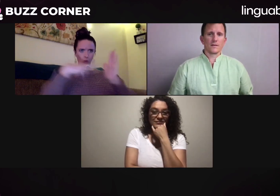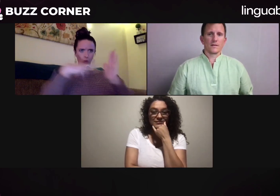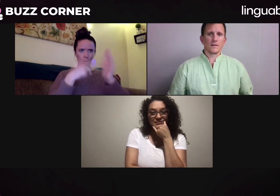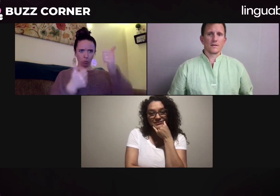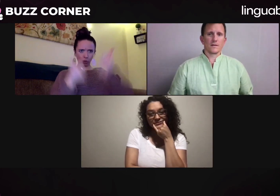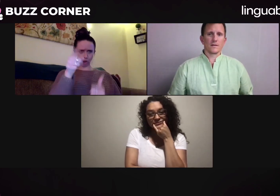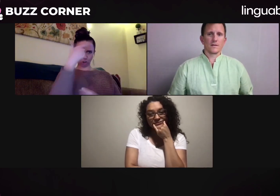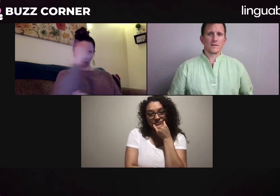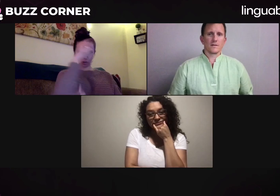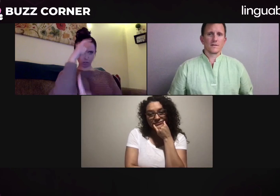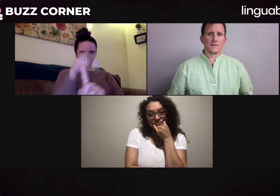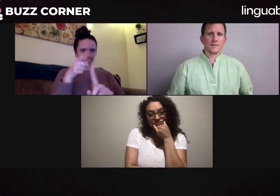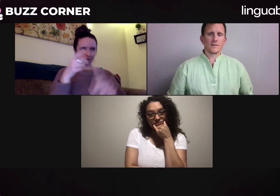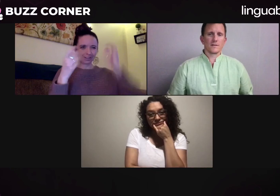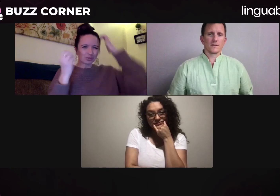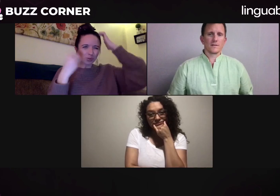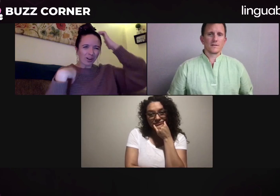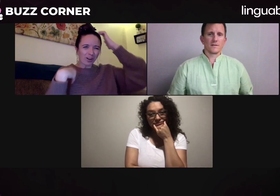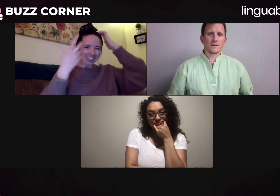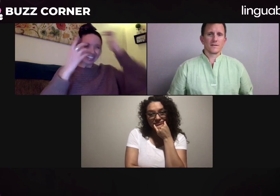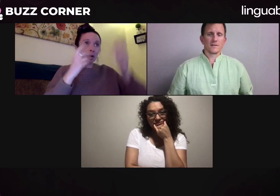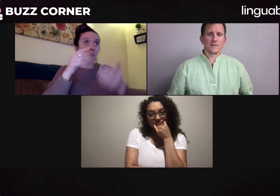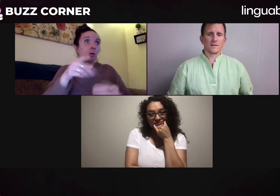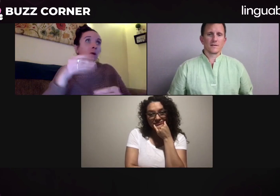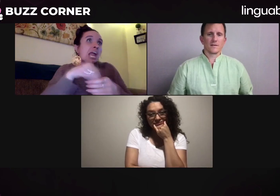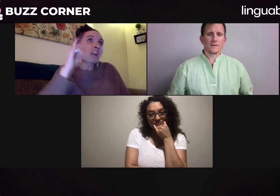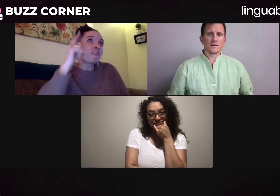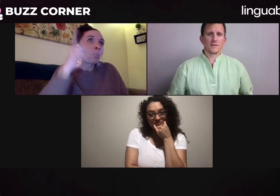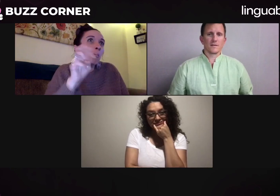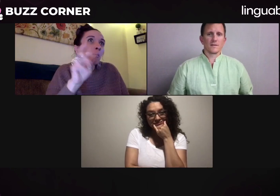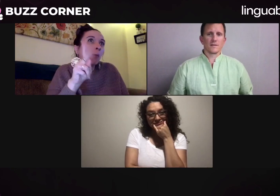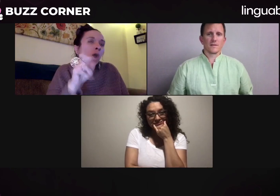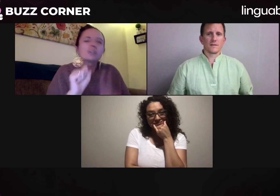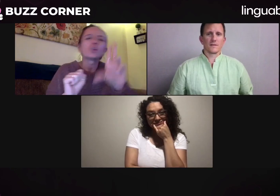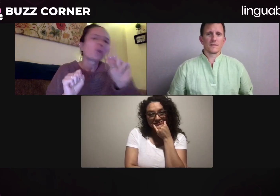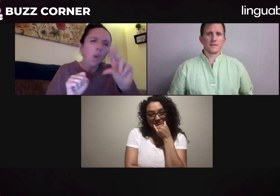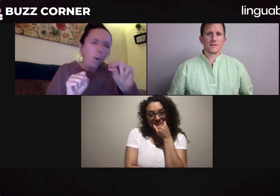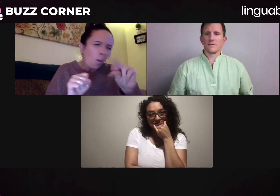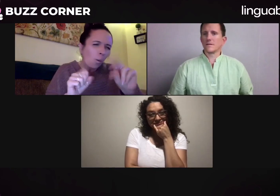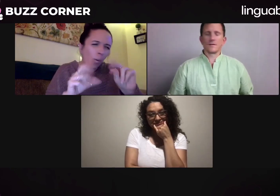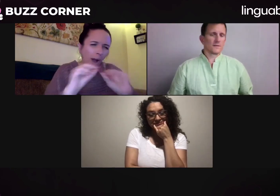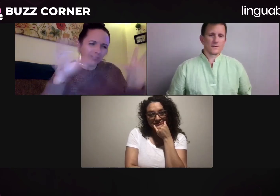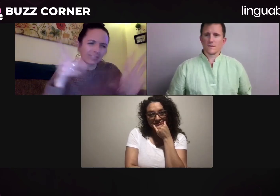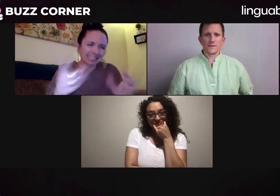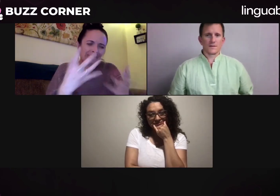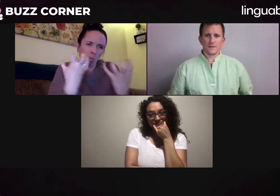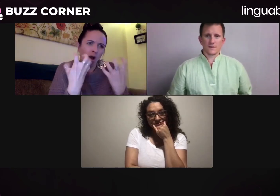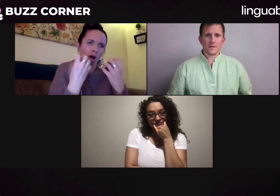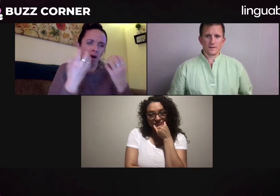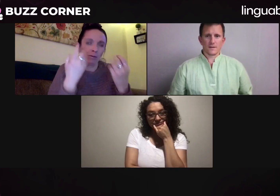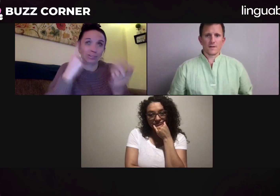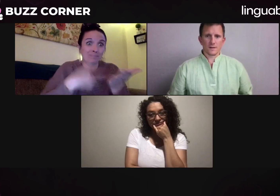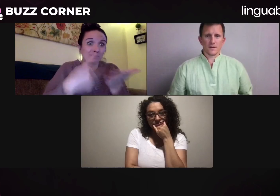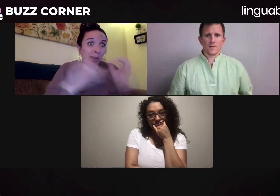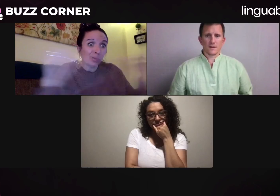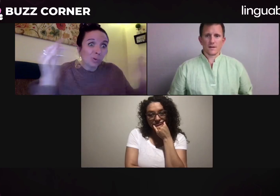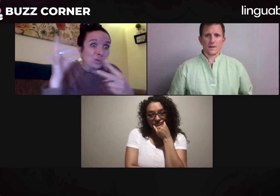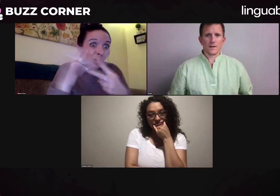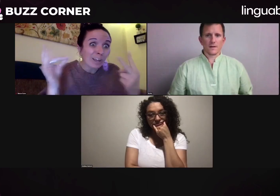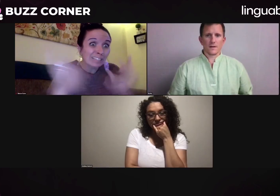You know, obviously sometimes we have no choice, right?